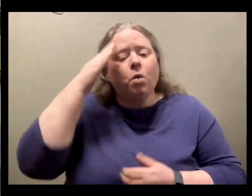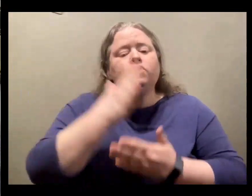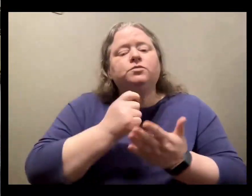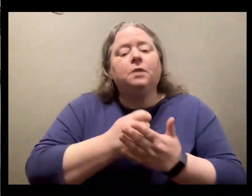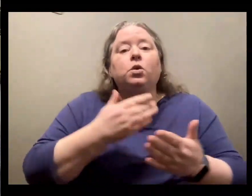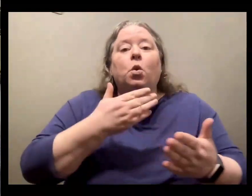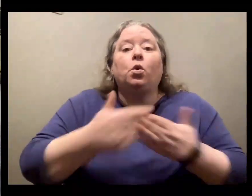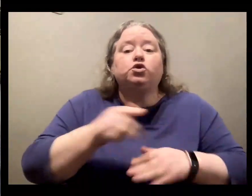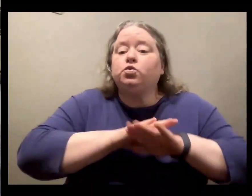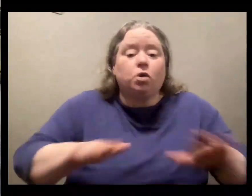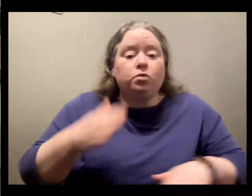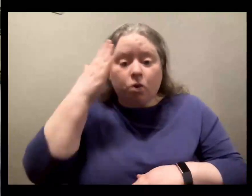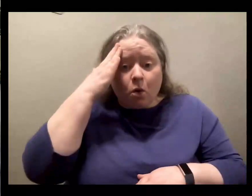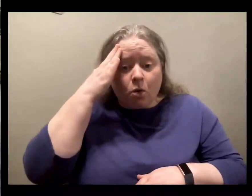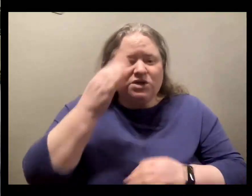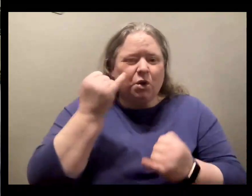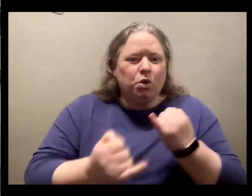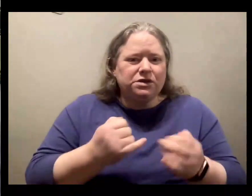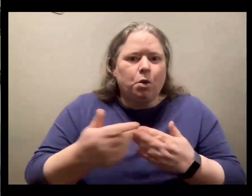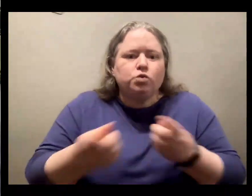I know sometimes what you don't know is worse than what you *do* know…